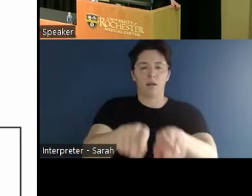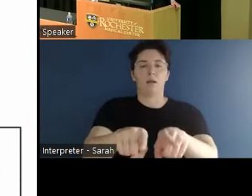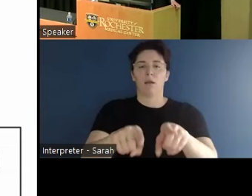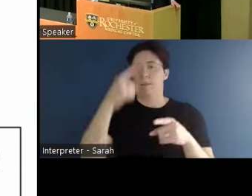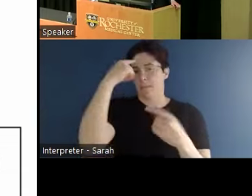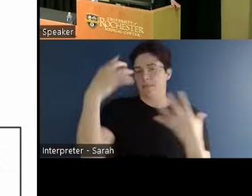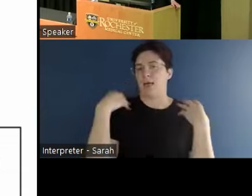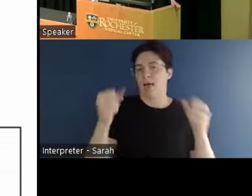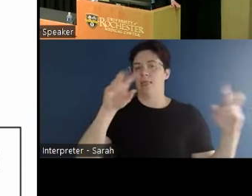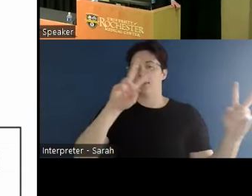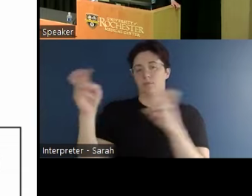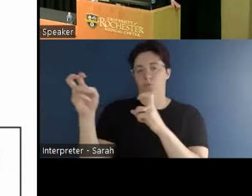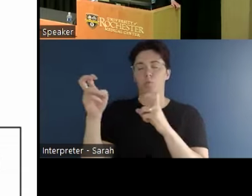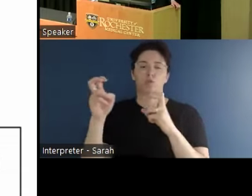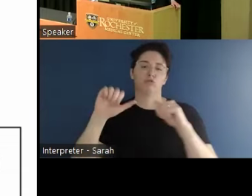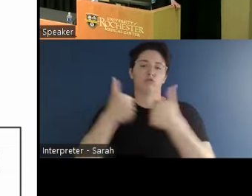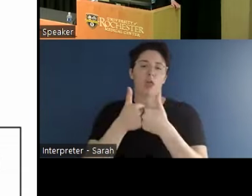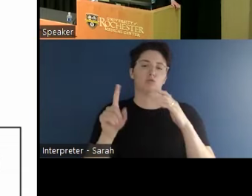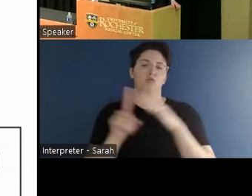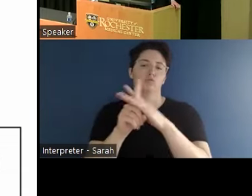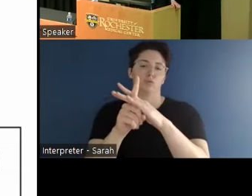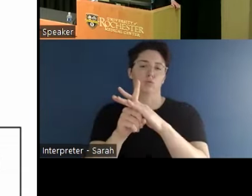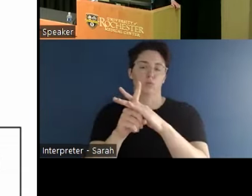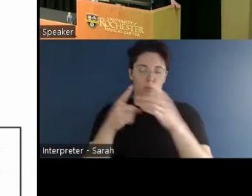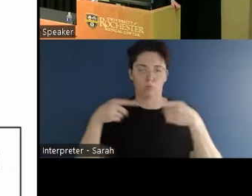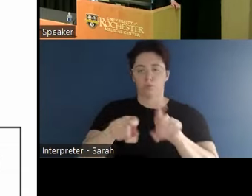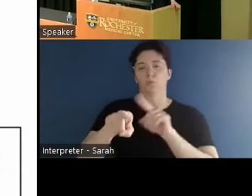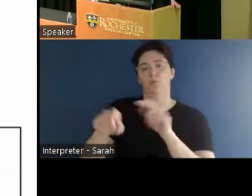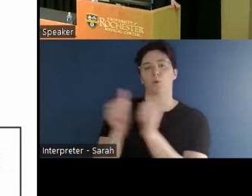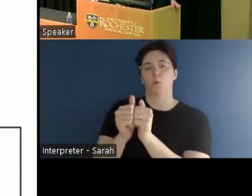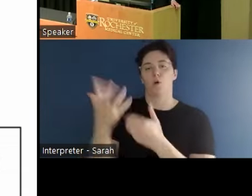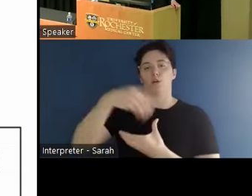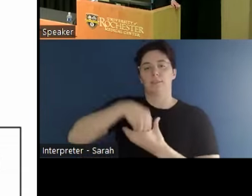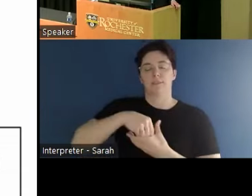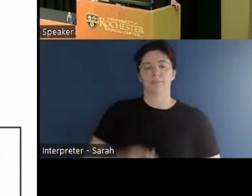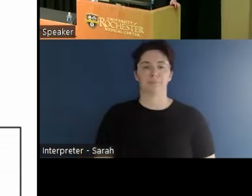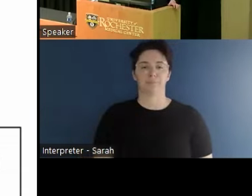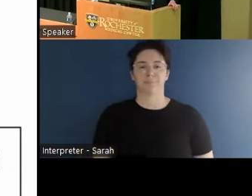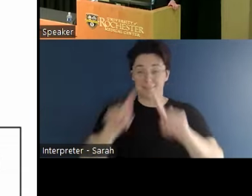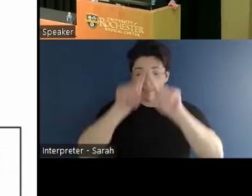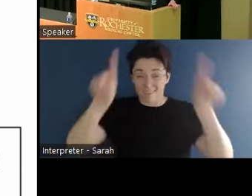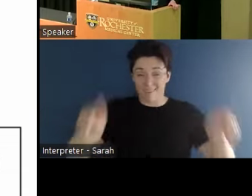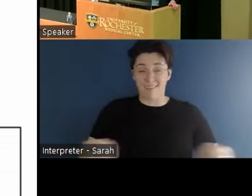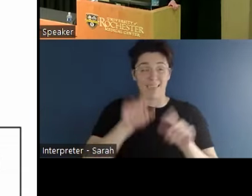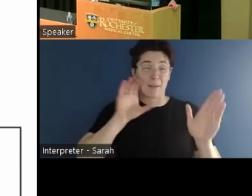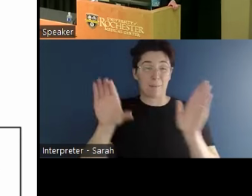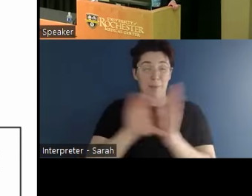autism and here is that full picture from my mind just put down on the slide for